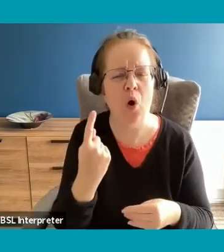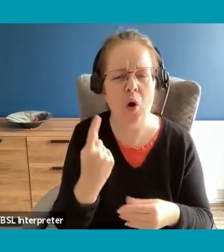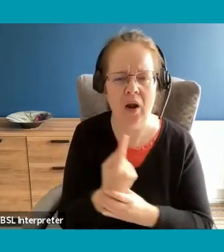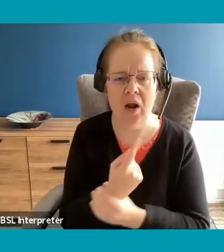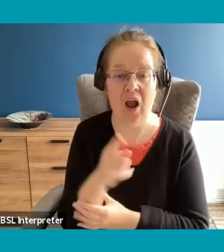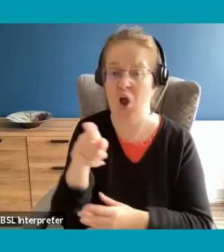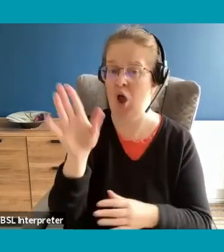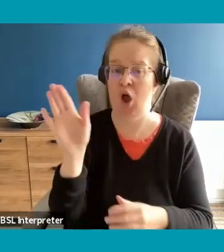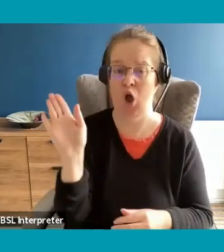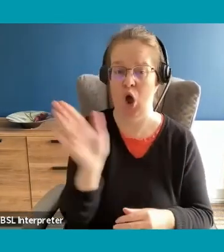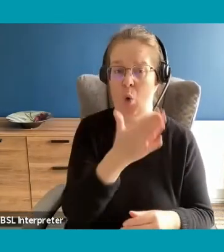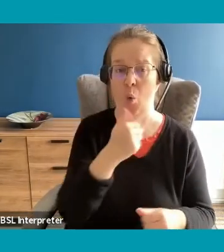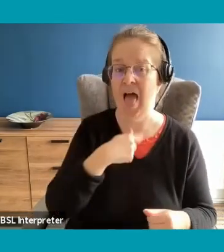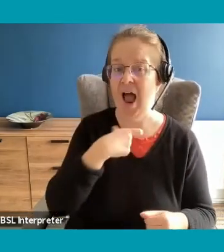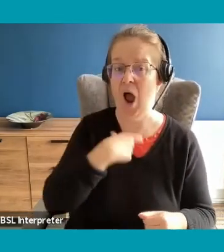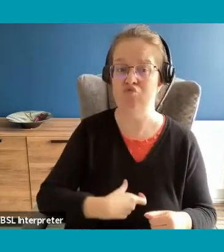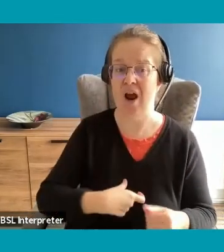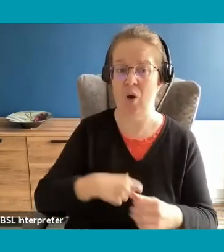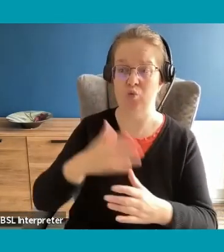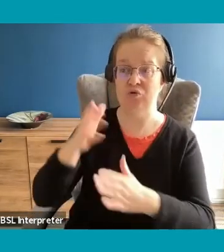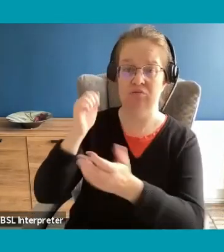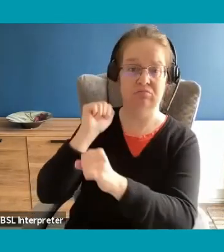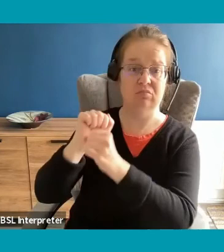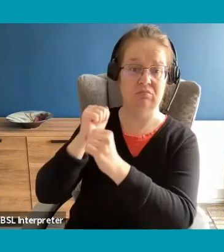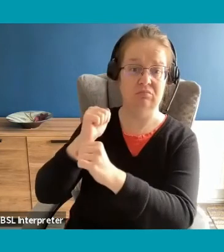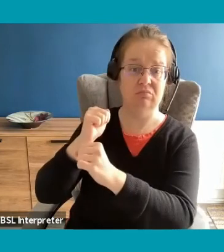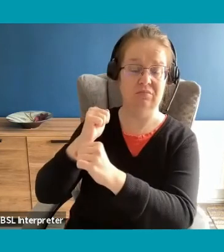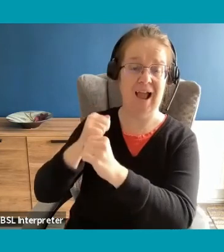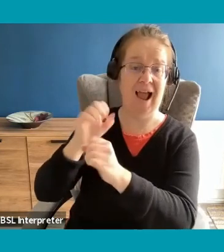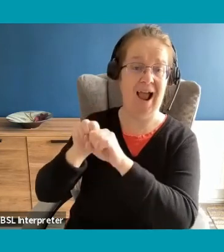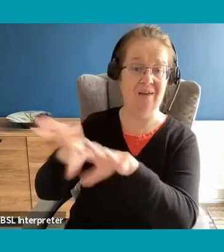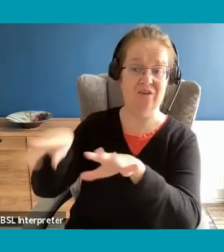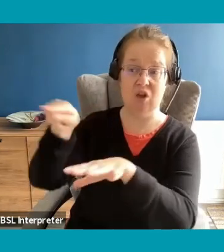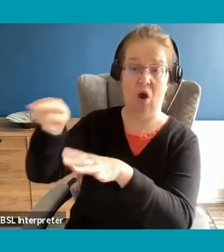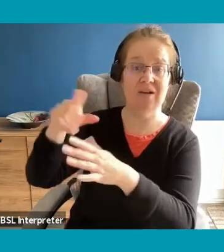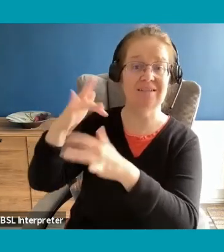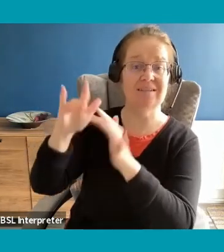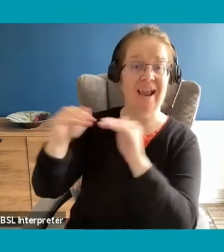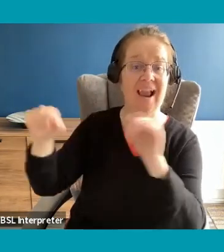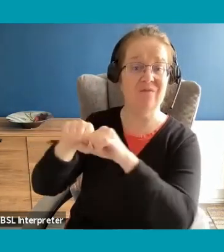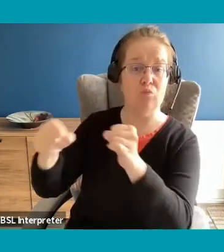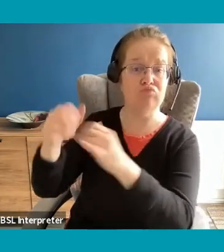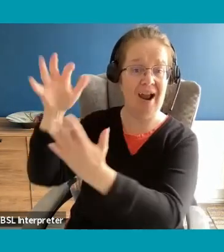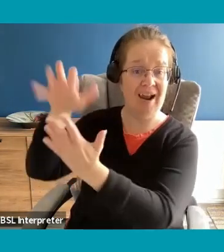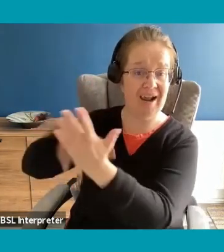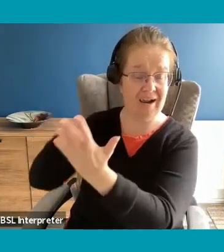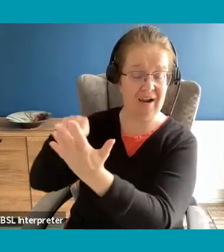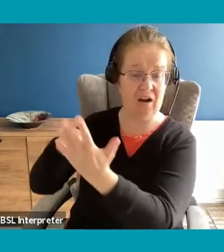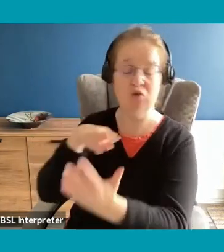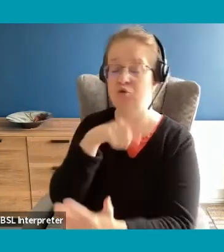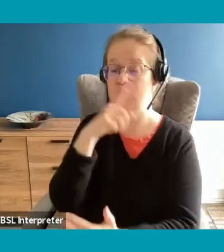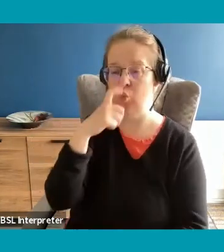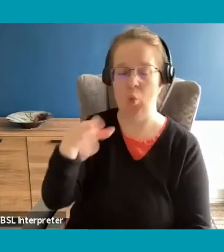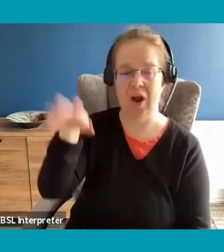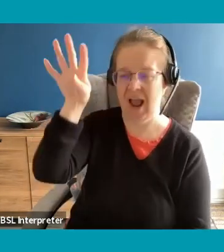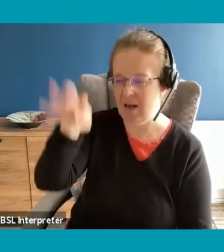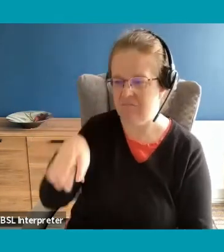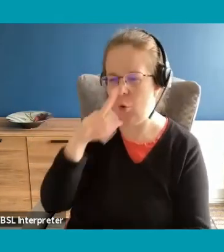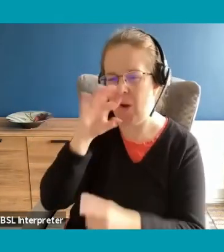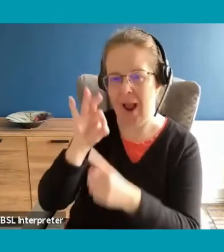roles being advertised on Evenbreak If there are vacancies in the area in which you are working, you can apply through there